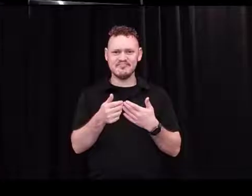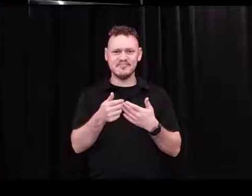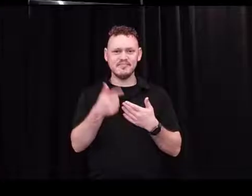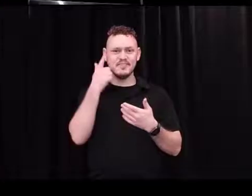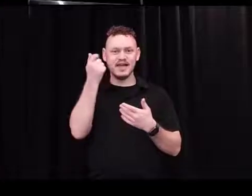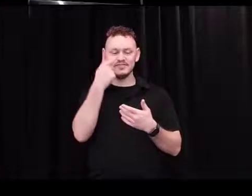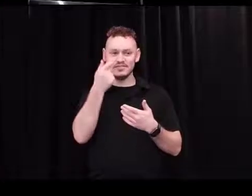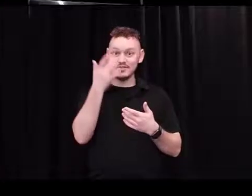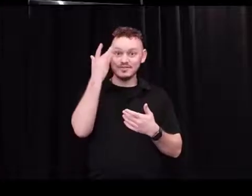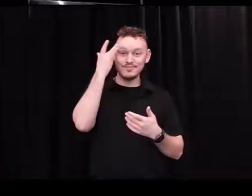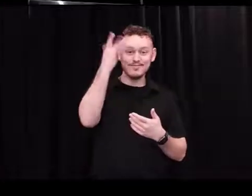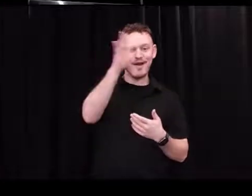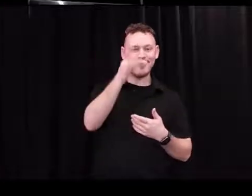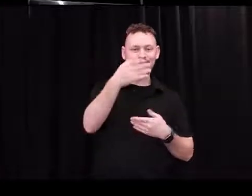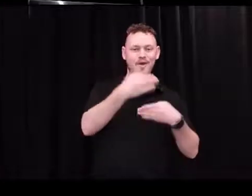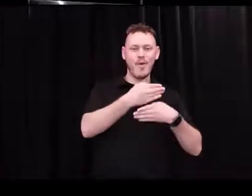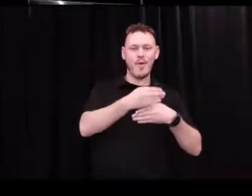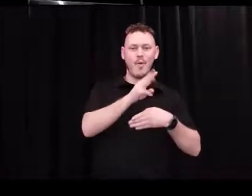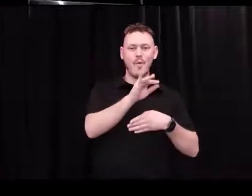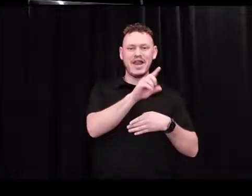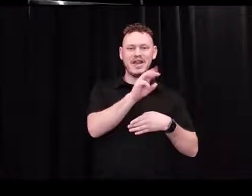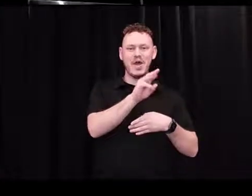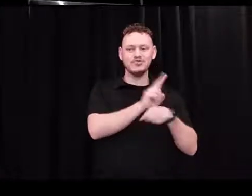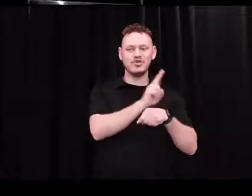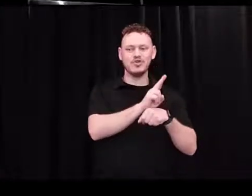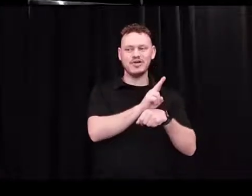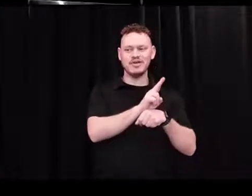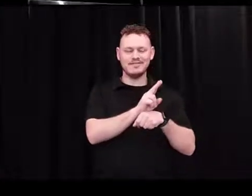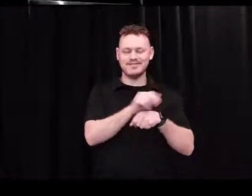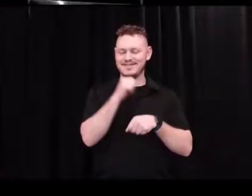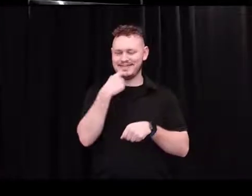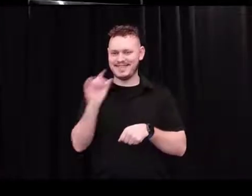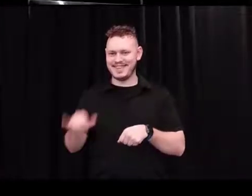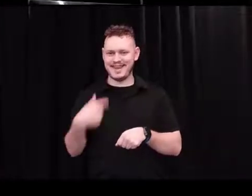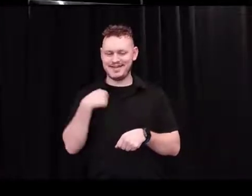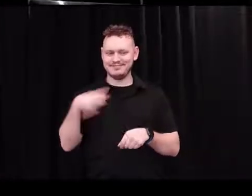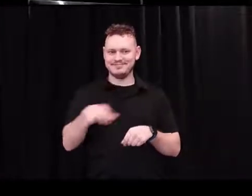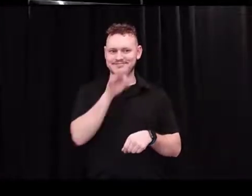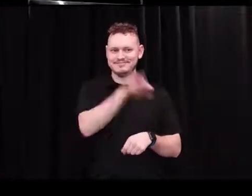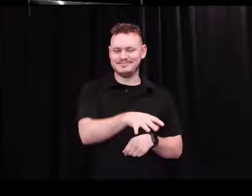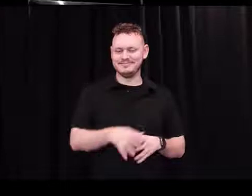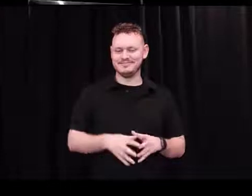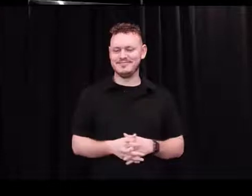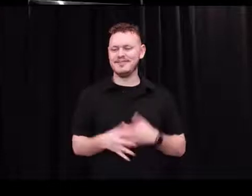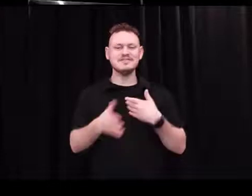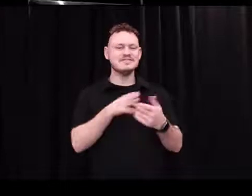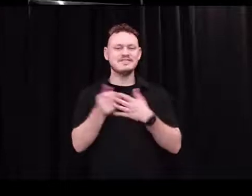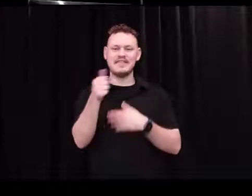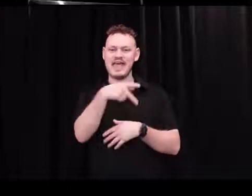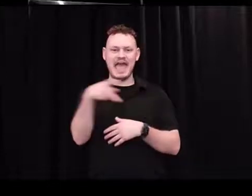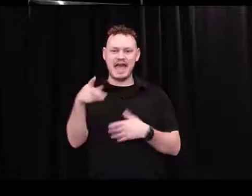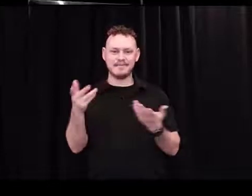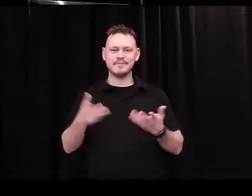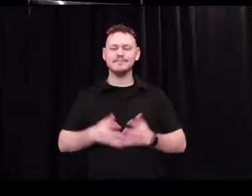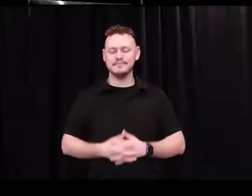users. No that's not what it says, regardless of the app in which they appear that if you're,